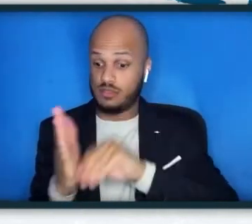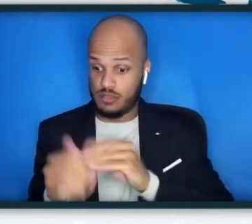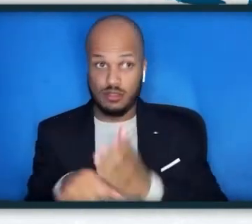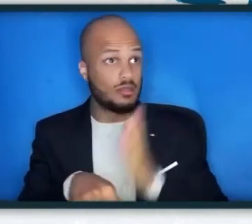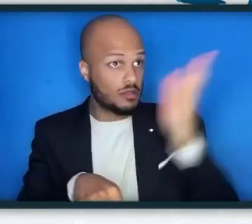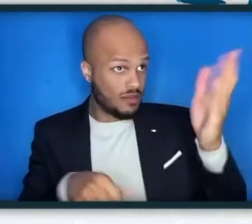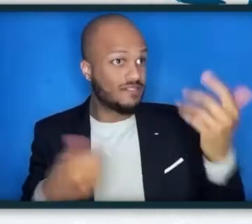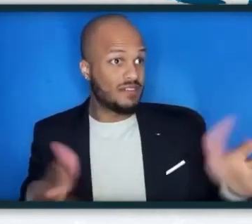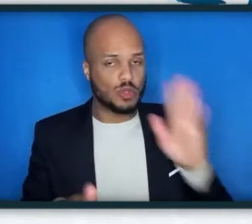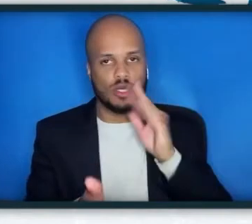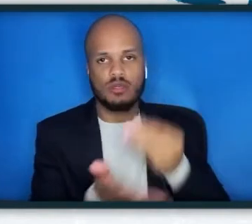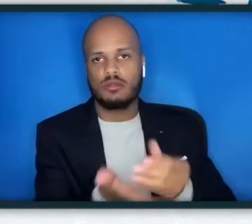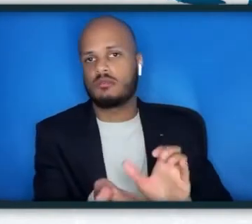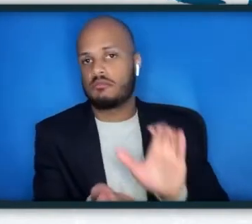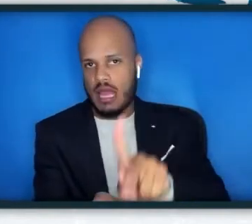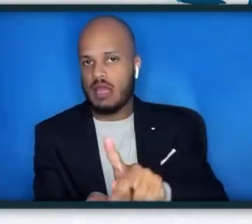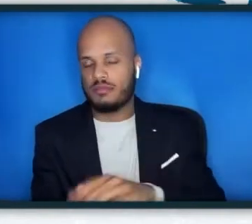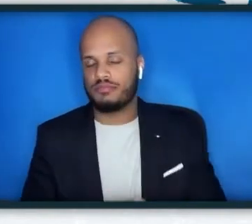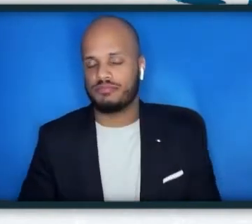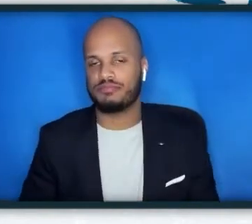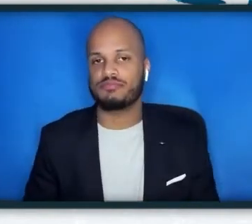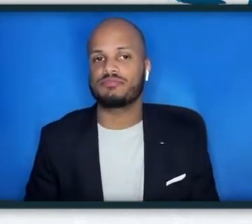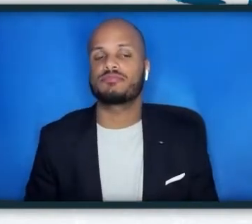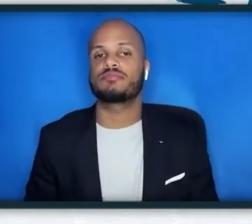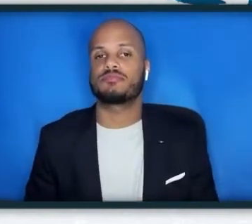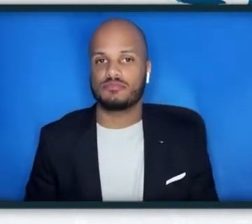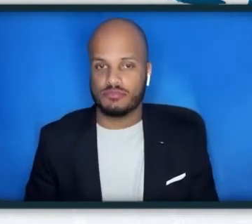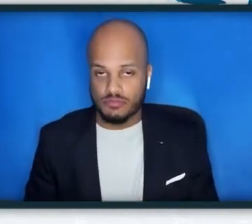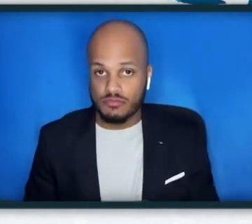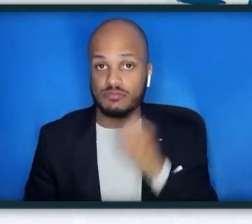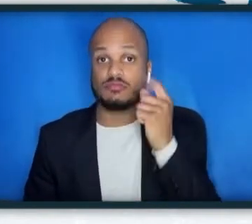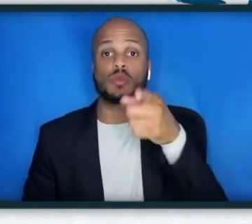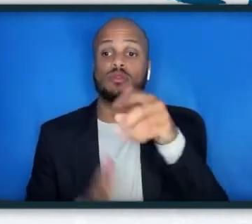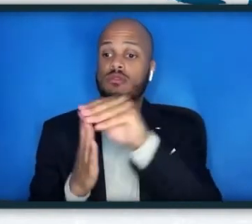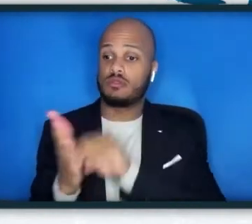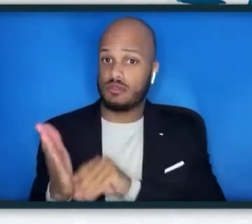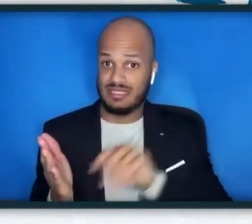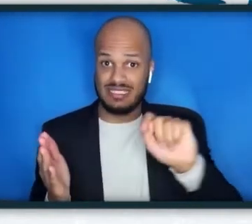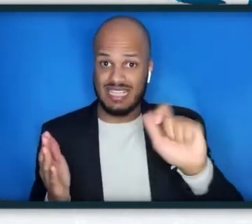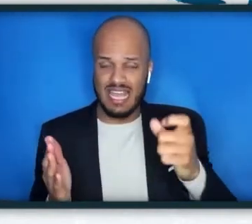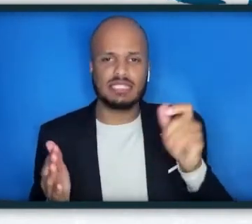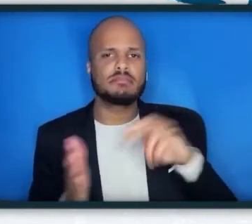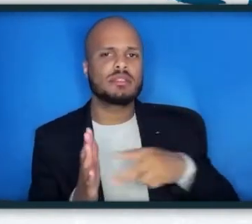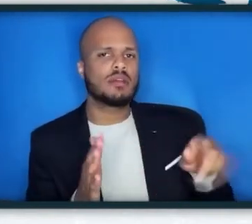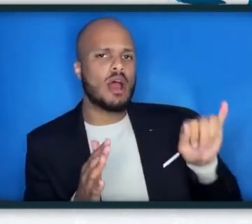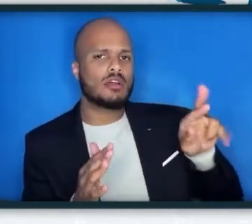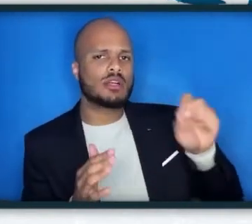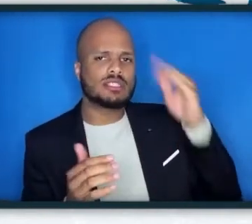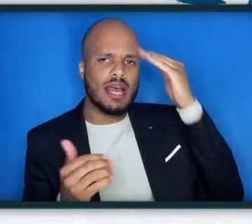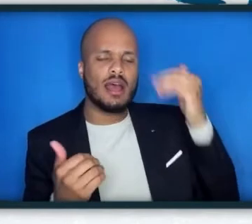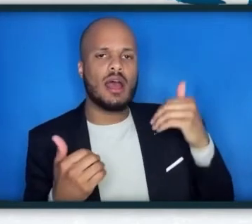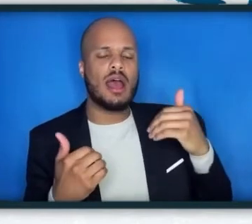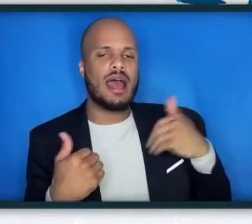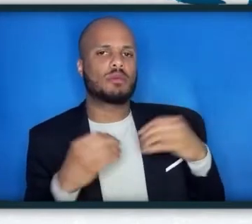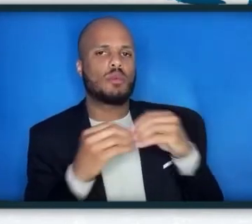And filing your 2020 tax return will provide the IRS with information for advanced child tax credit